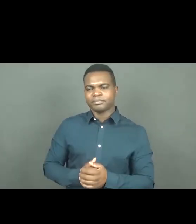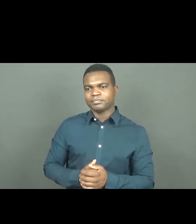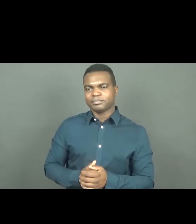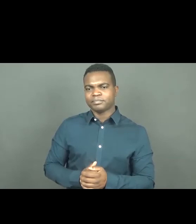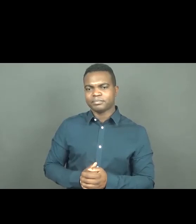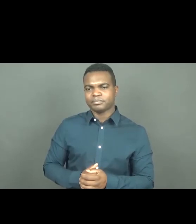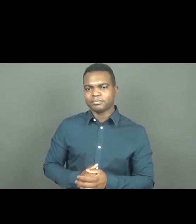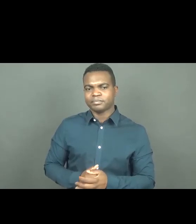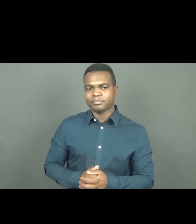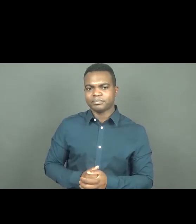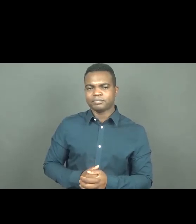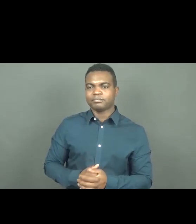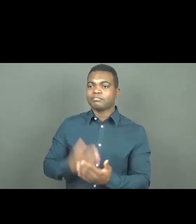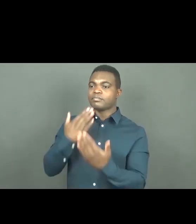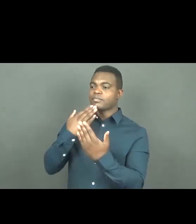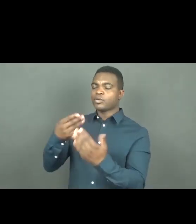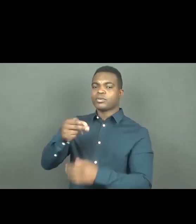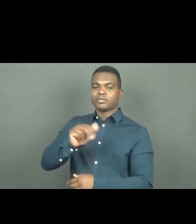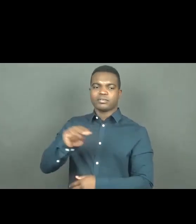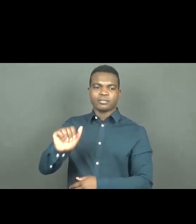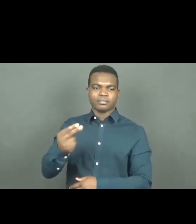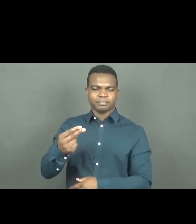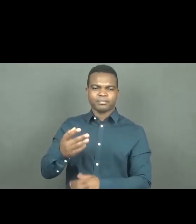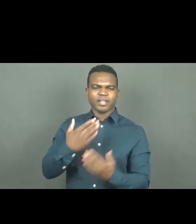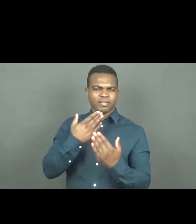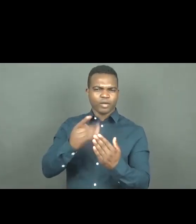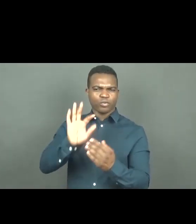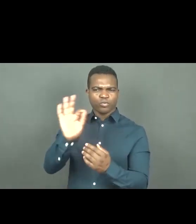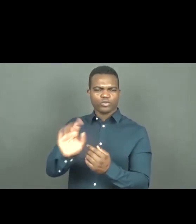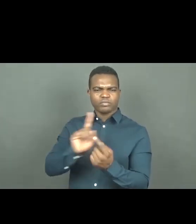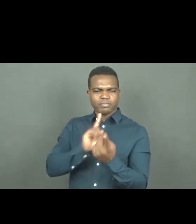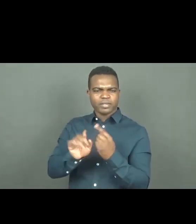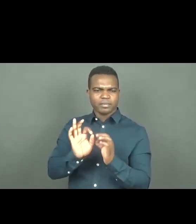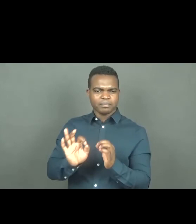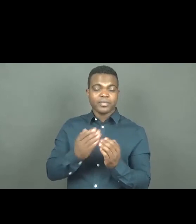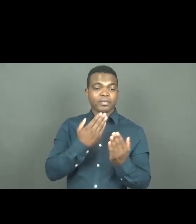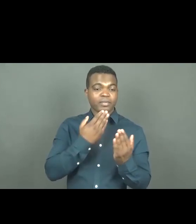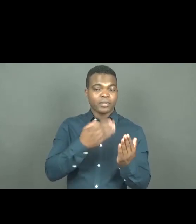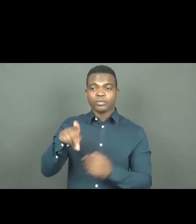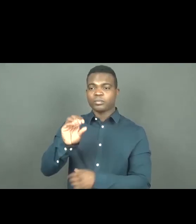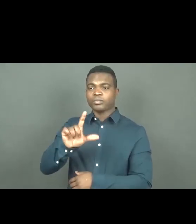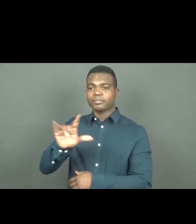of just time, I might hand back over to Mr. Christian Lohr, and for some closing remarks